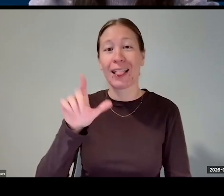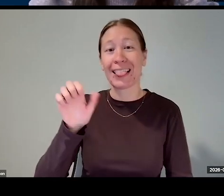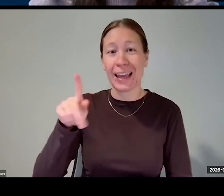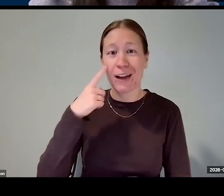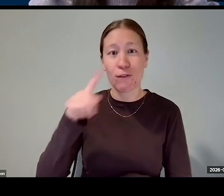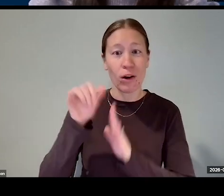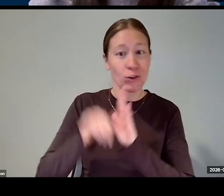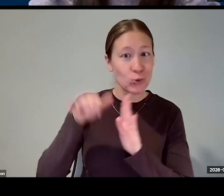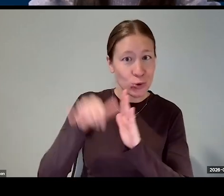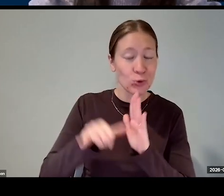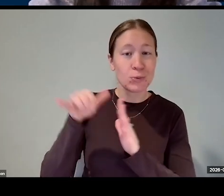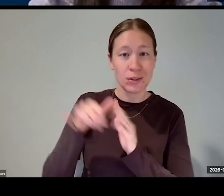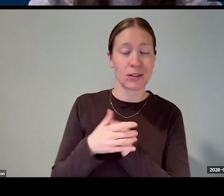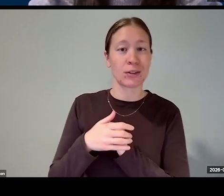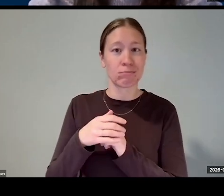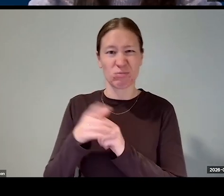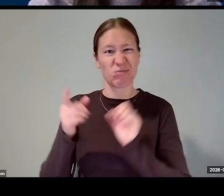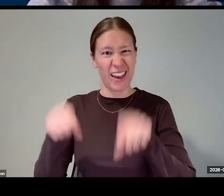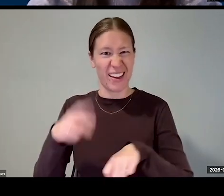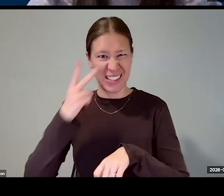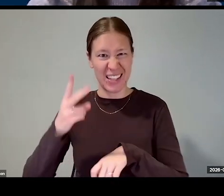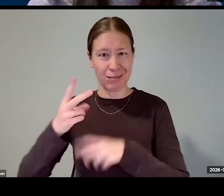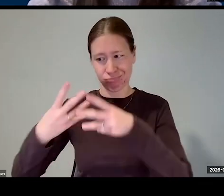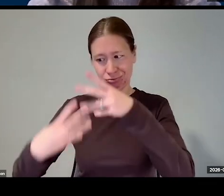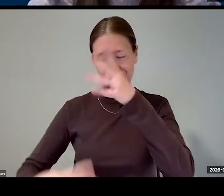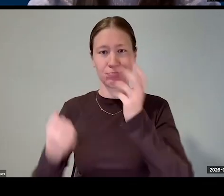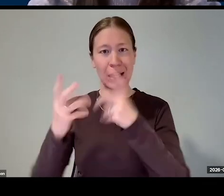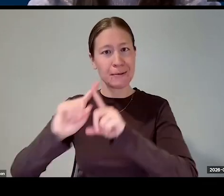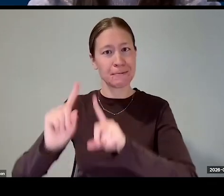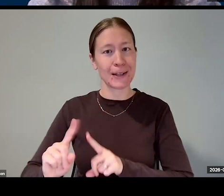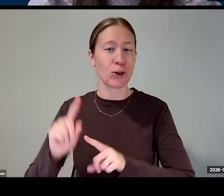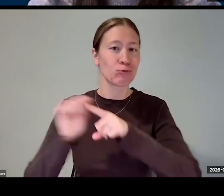for the recorded trainings and presentations as well as a link to sign up